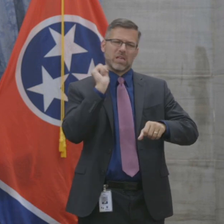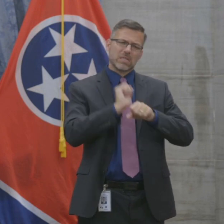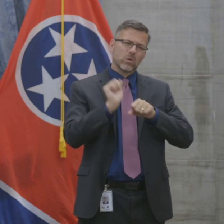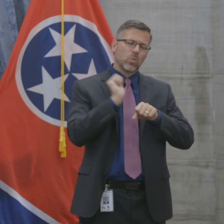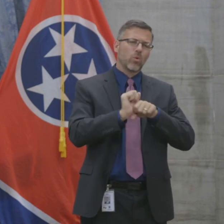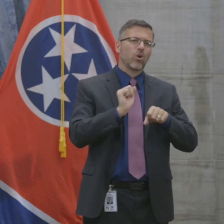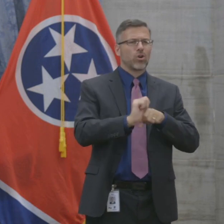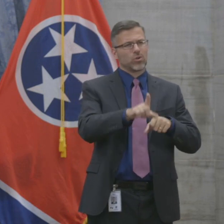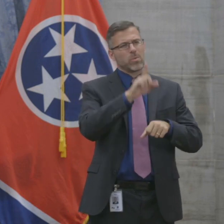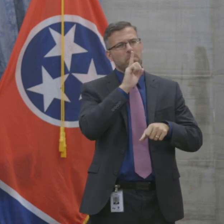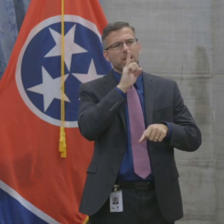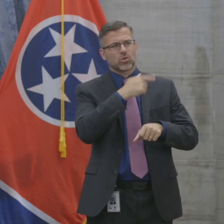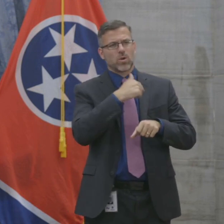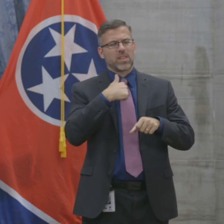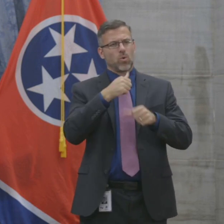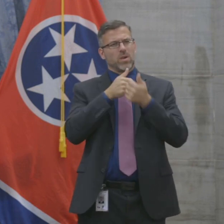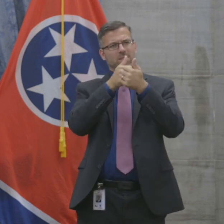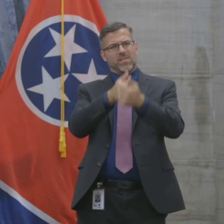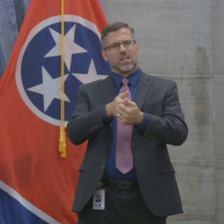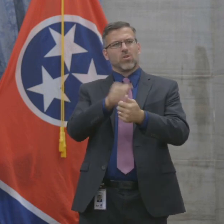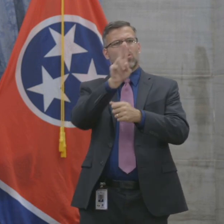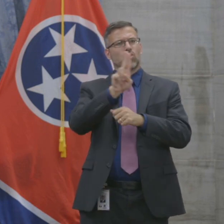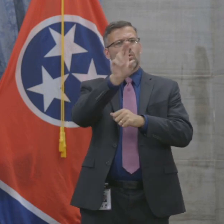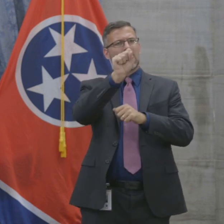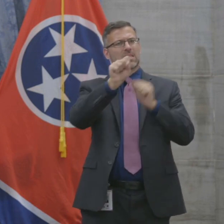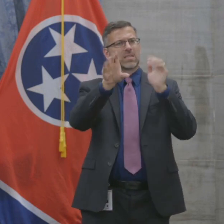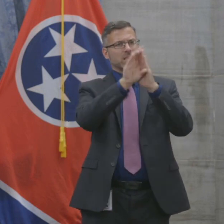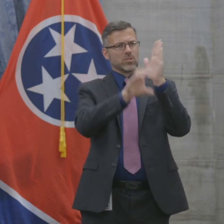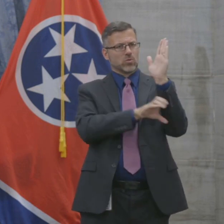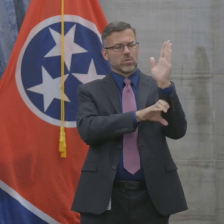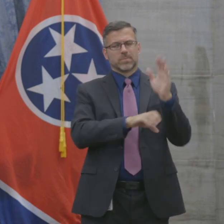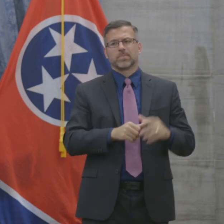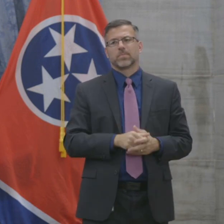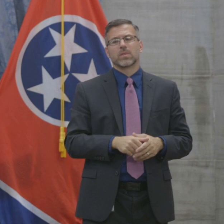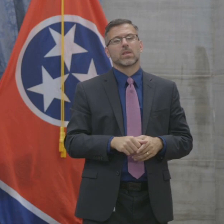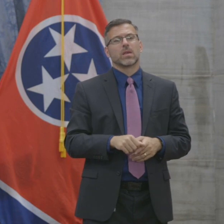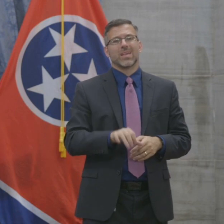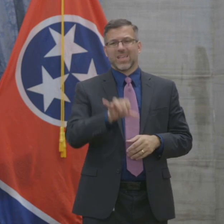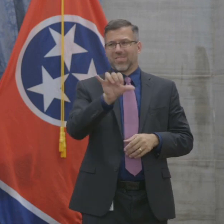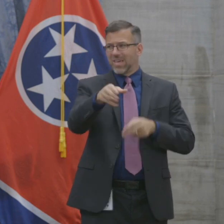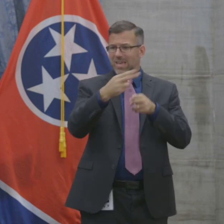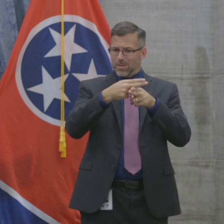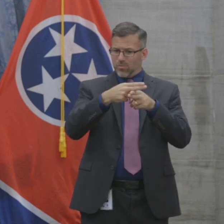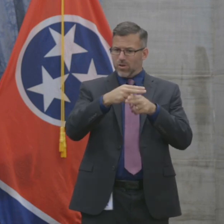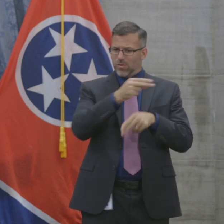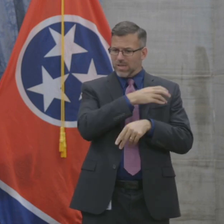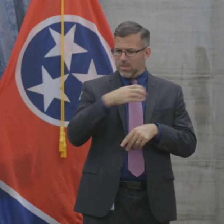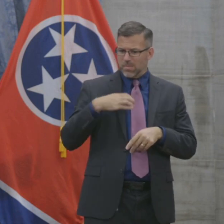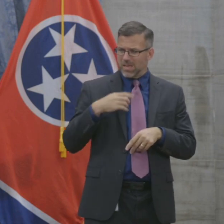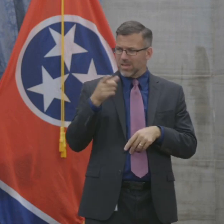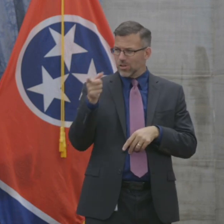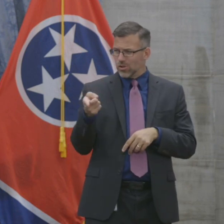groups signing petitions saying your executive orders were unconstitutional. What do you make of this recent scrutiny of